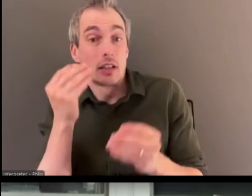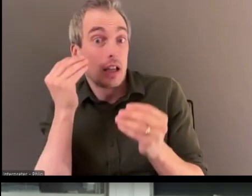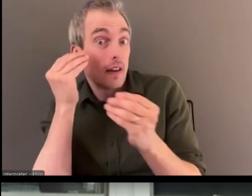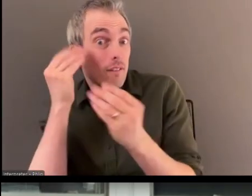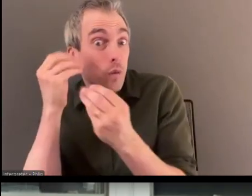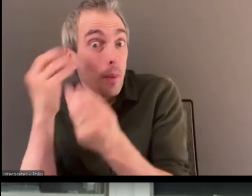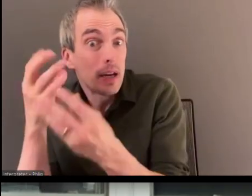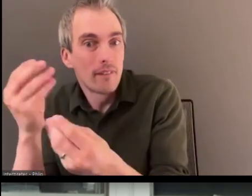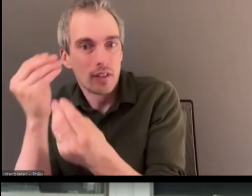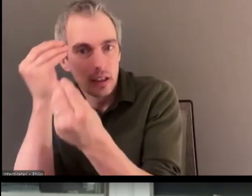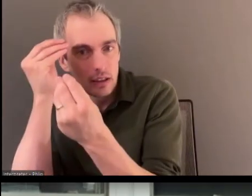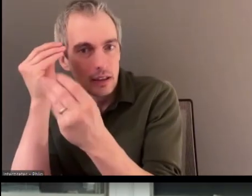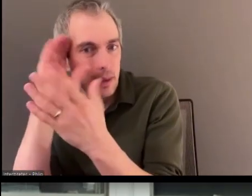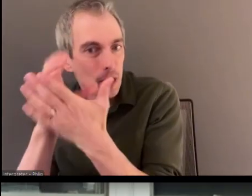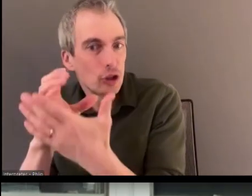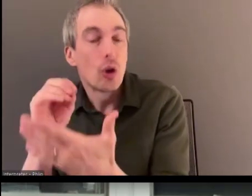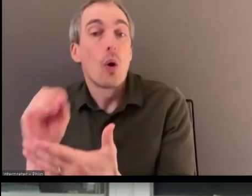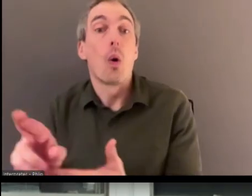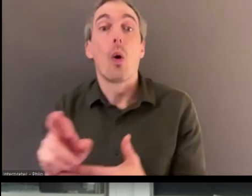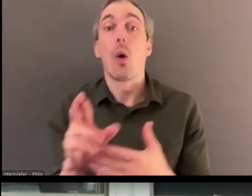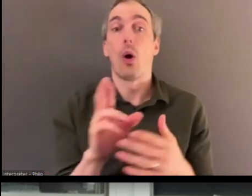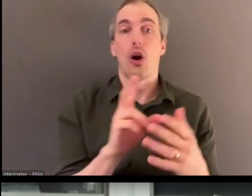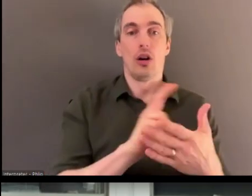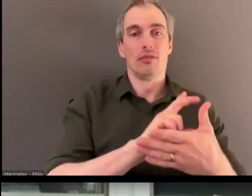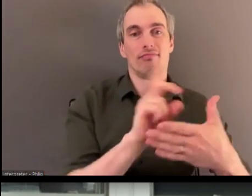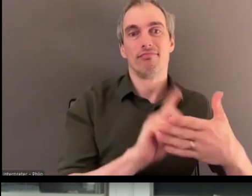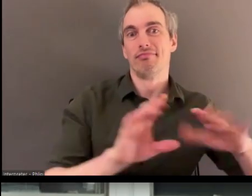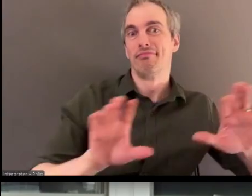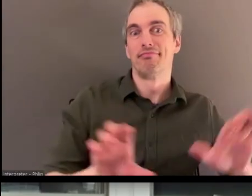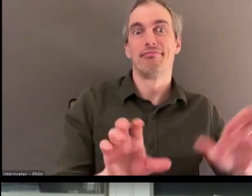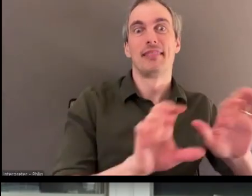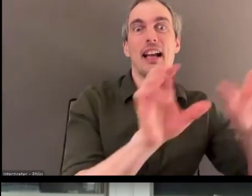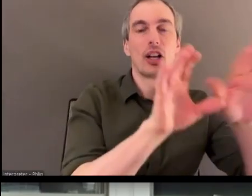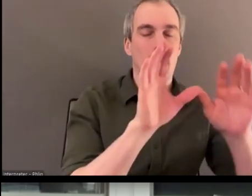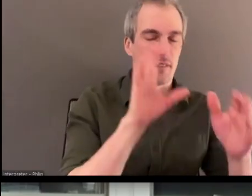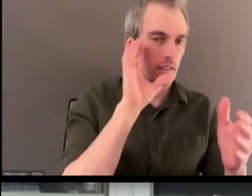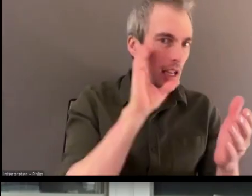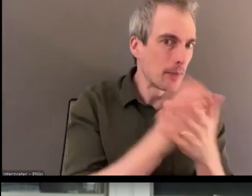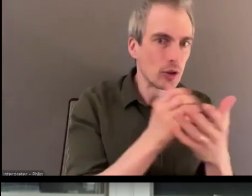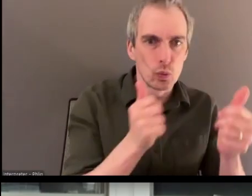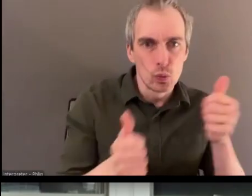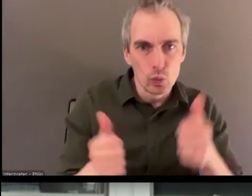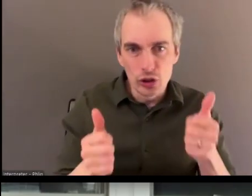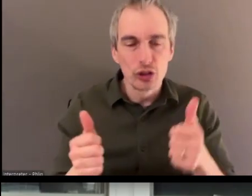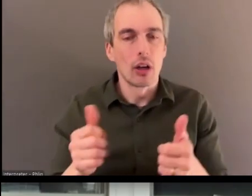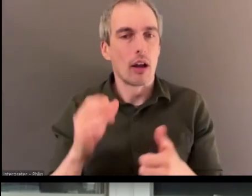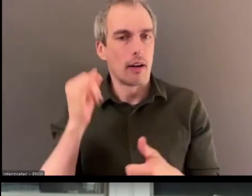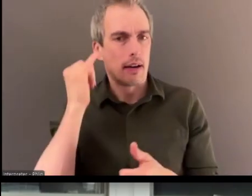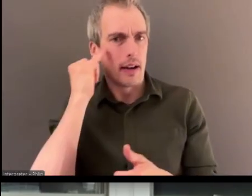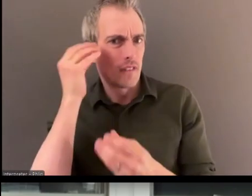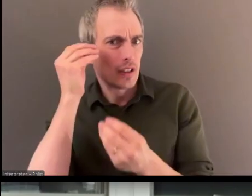description underneath of it? So it's just kind of delegating that work out into a sub-agent that gets the